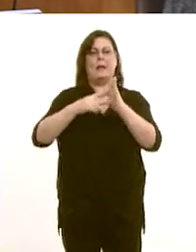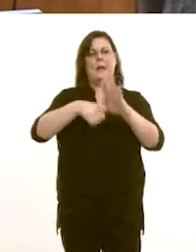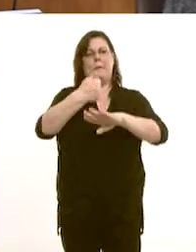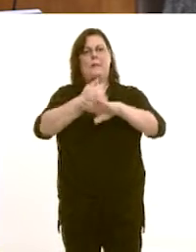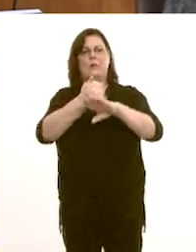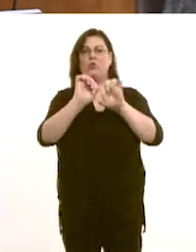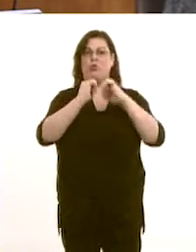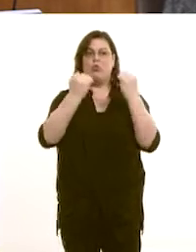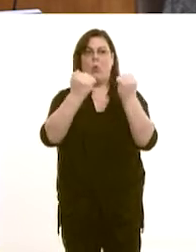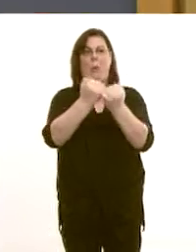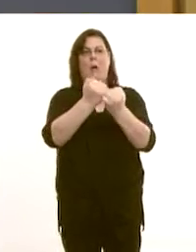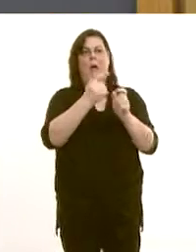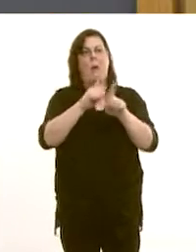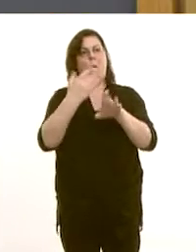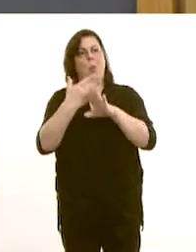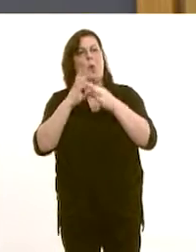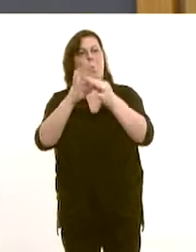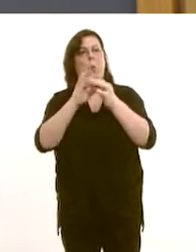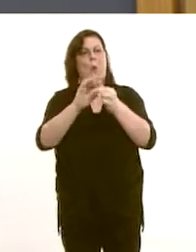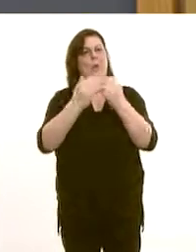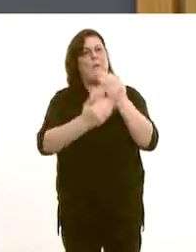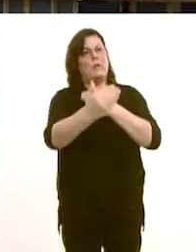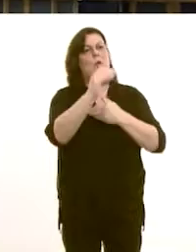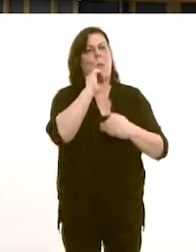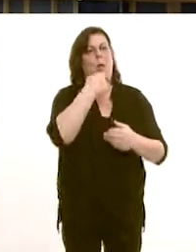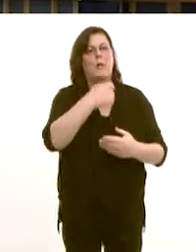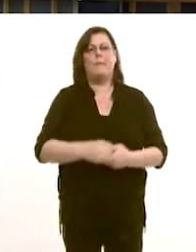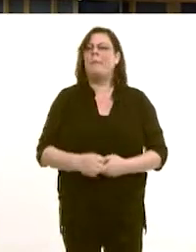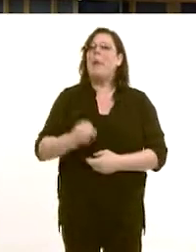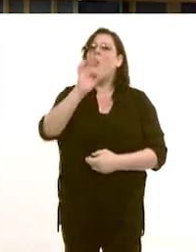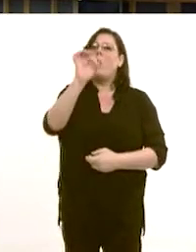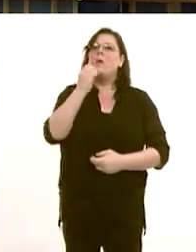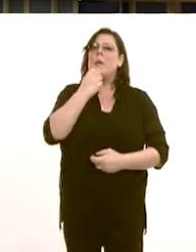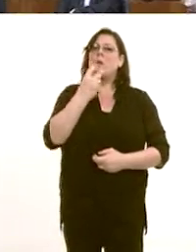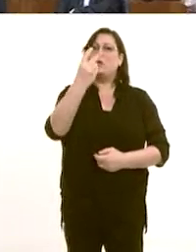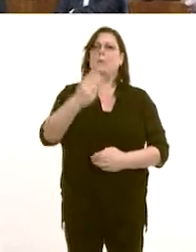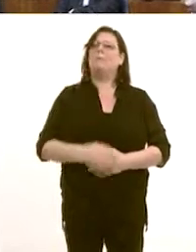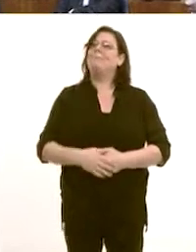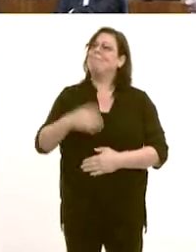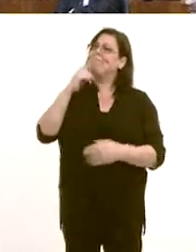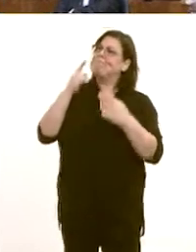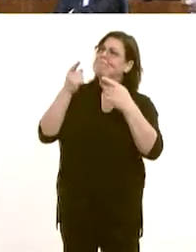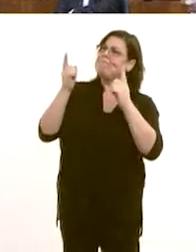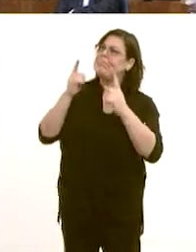we look forward to working with them closely in the future. Mike Hedges: 2. Will the First Minister make a statement on doctor and nurse training at Swansea University?